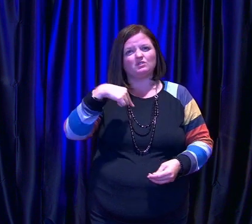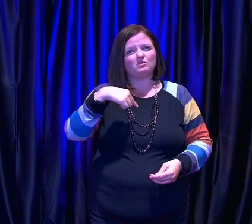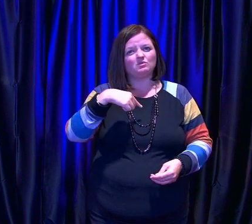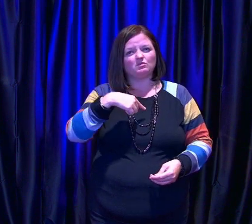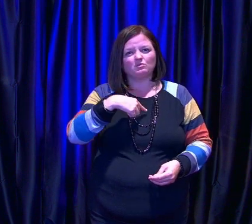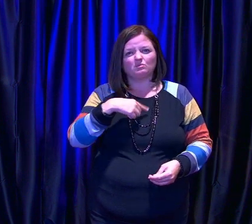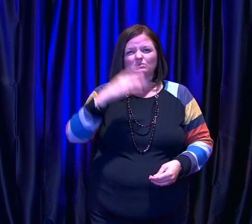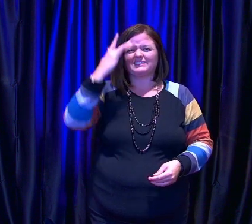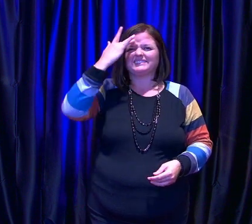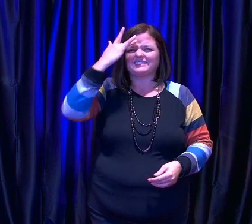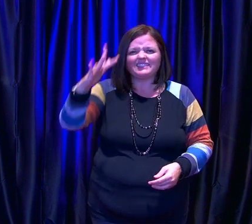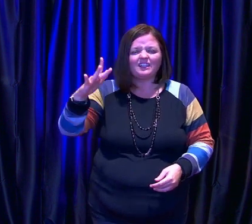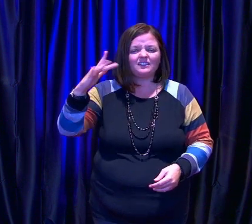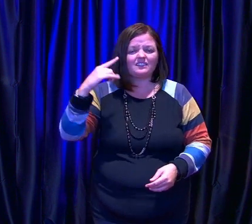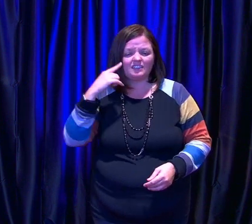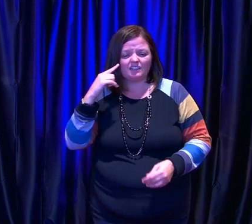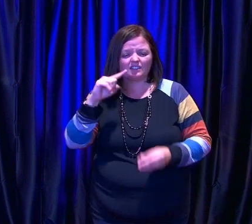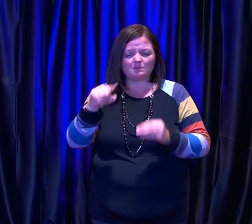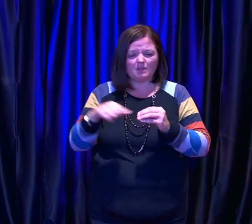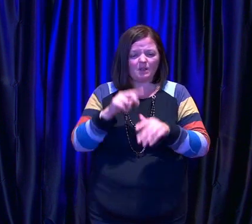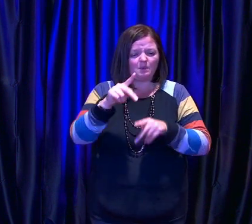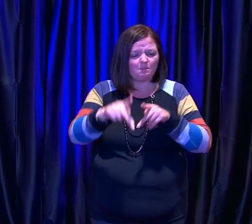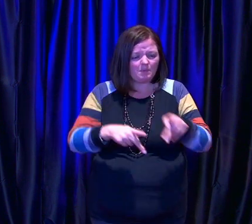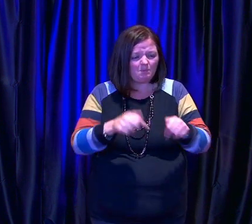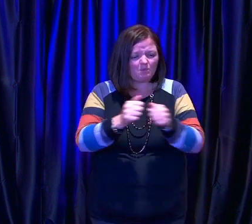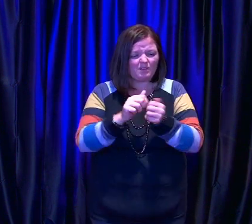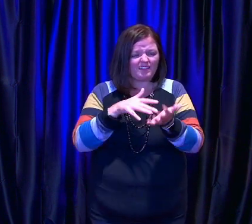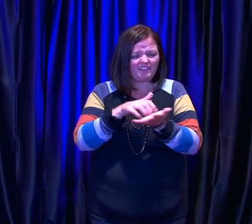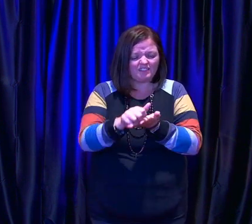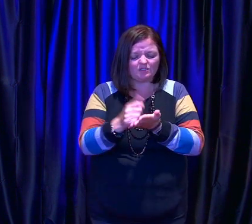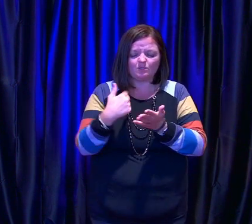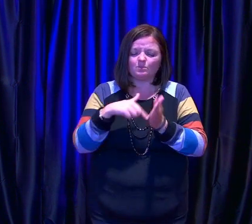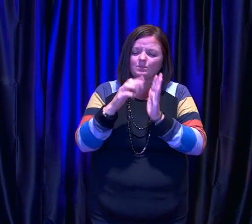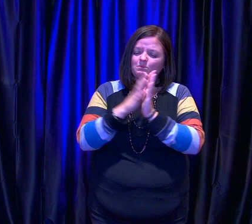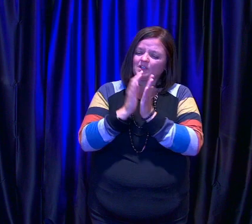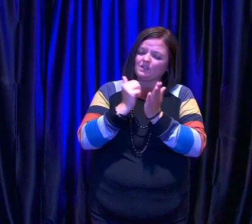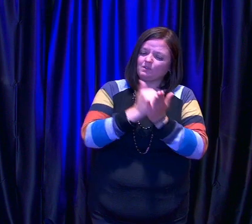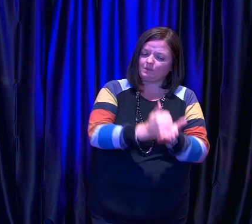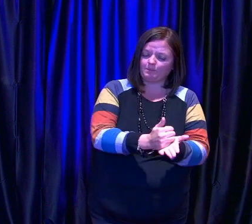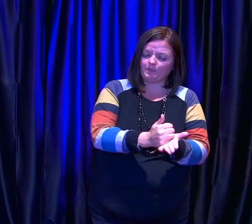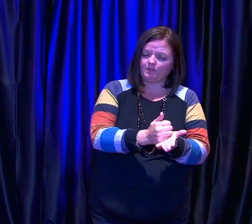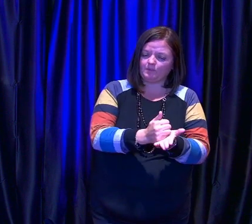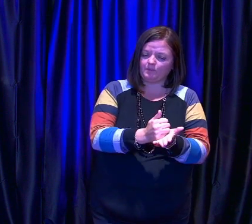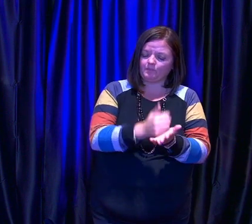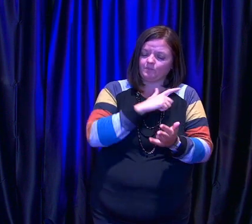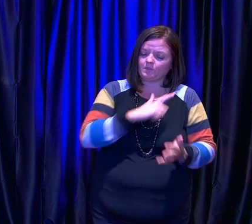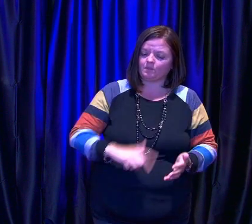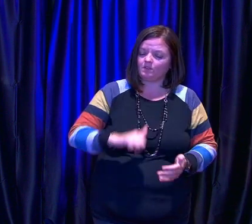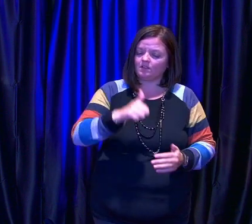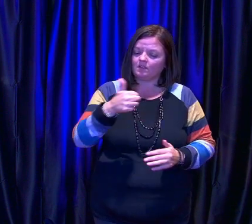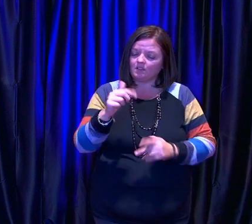tired of hearing about people with cancer we pray that you would help her and Lord there are others that are still